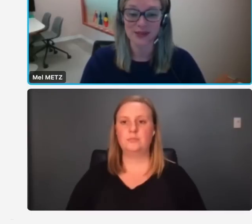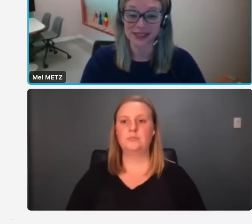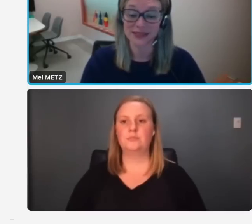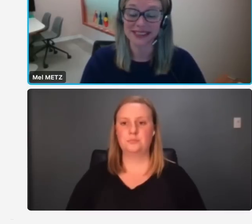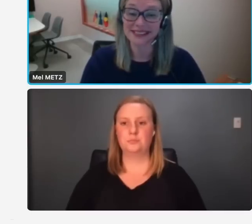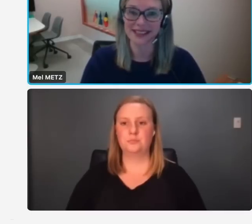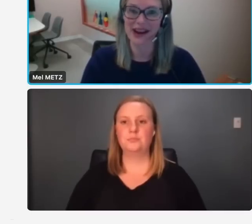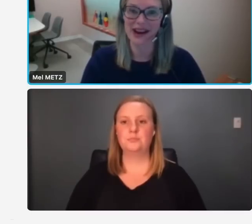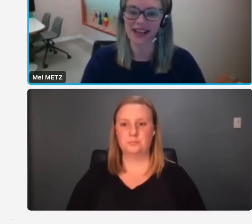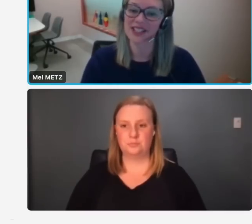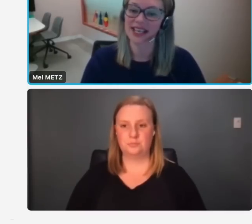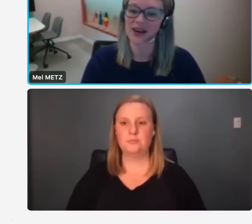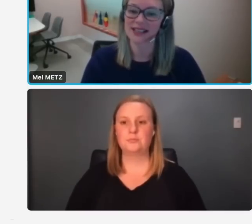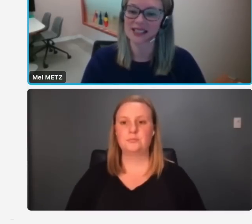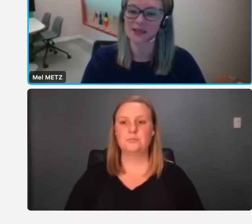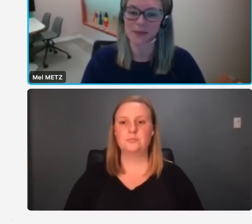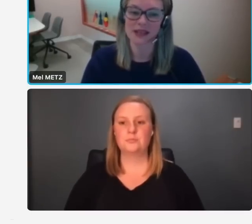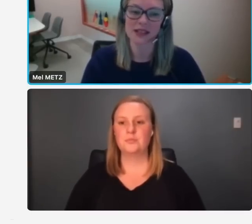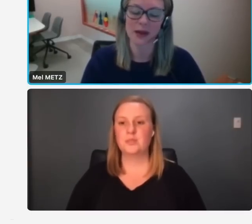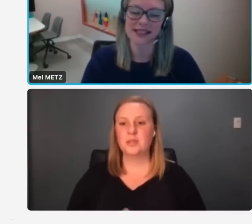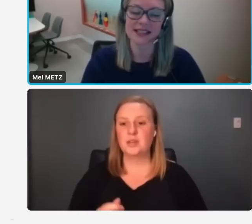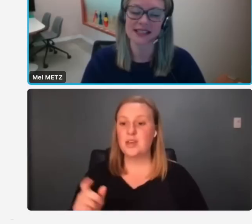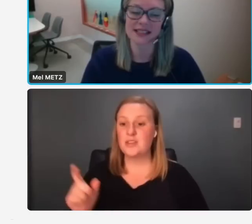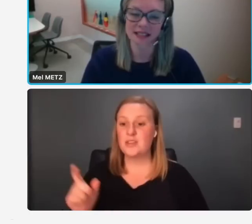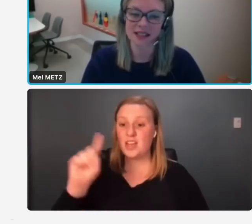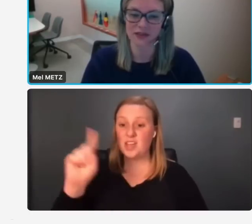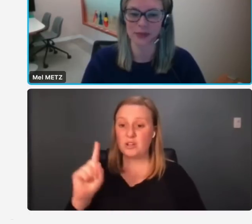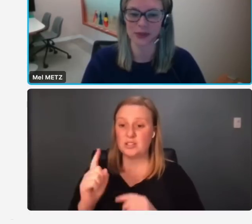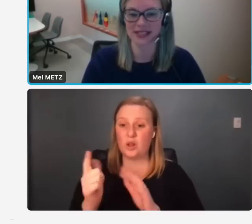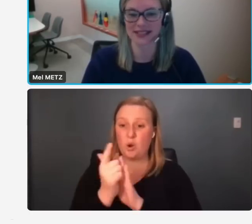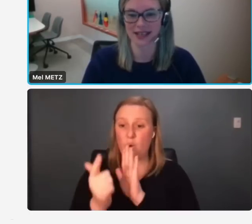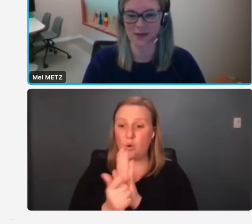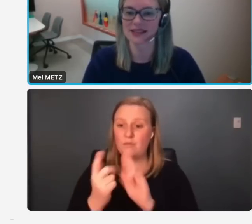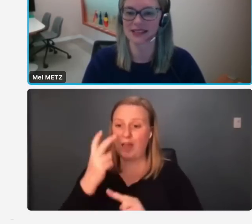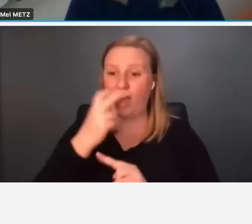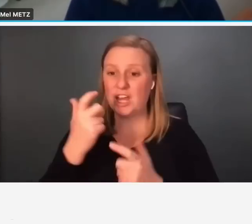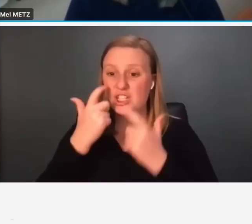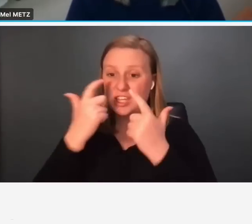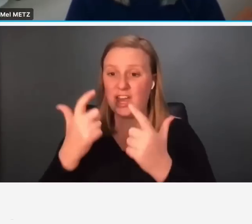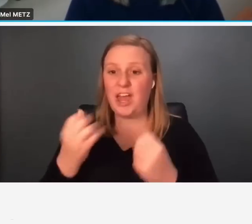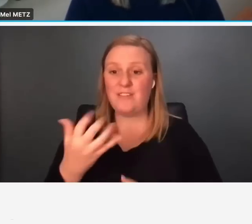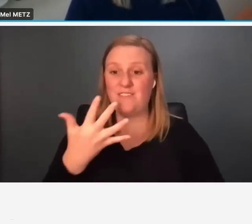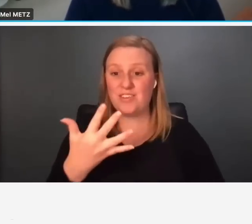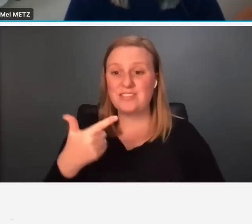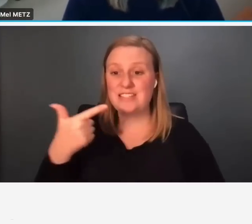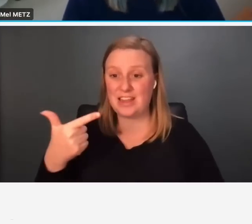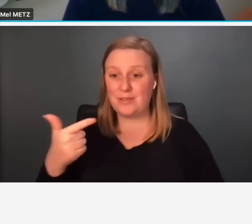It's also relevant that the current Aged Care Act has been amended by 67 different Bills since it commenced in 1997.